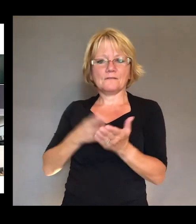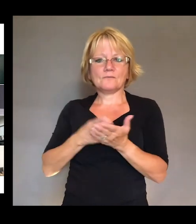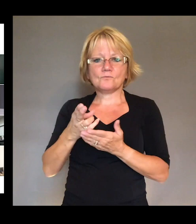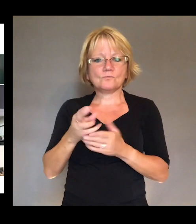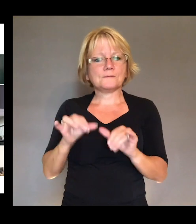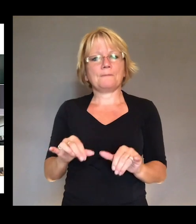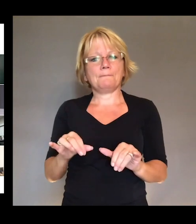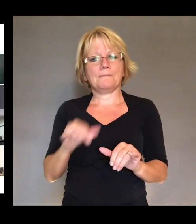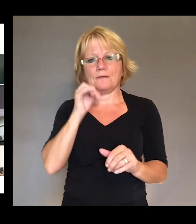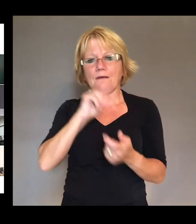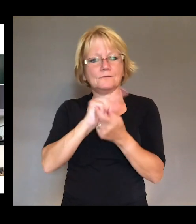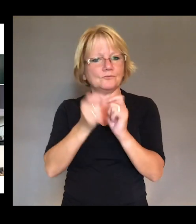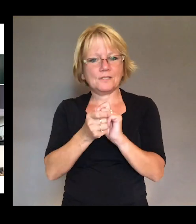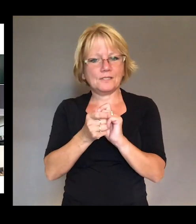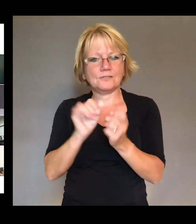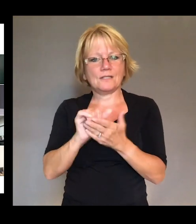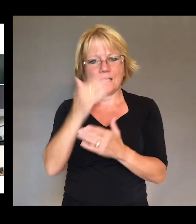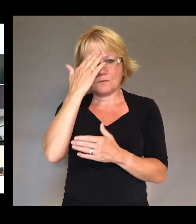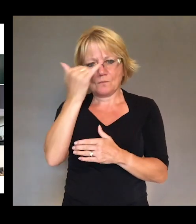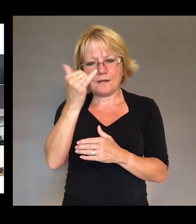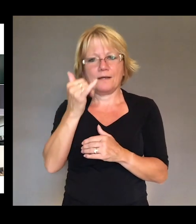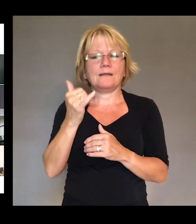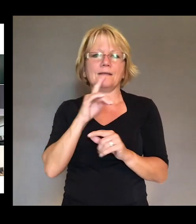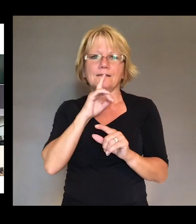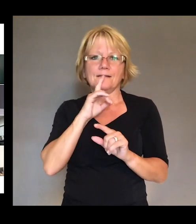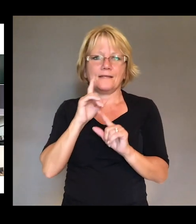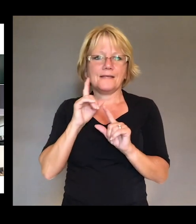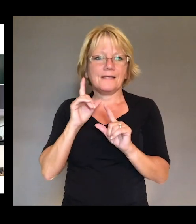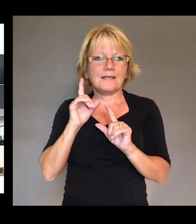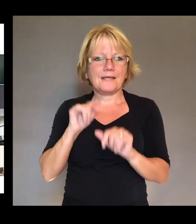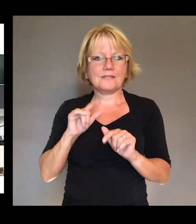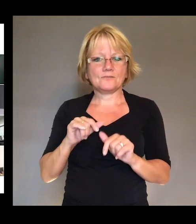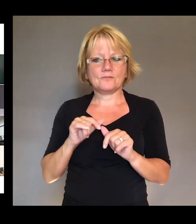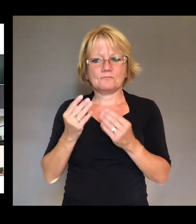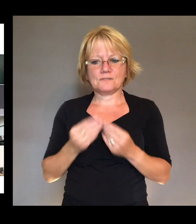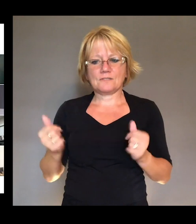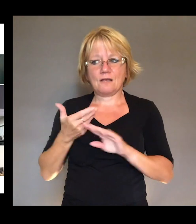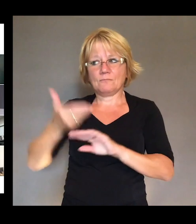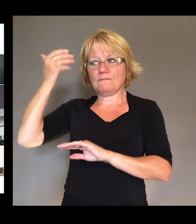the truth does not change. And that is why the answers worked out so long ago